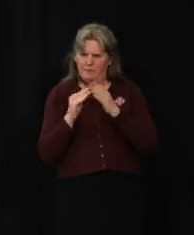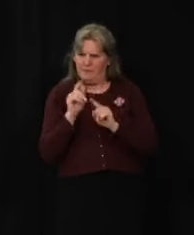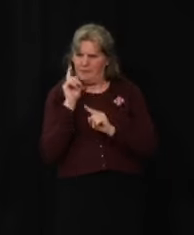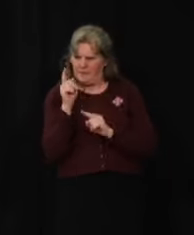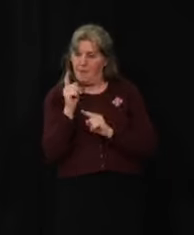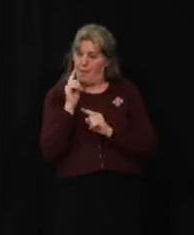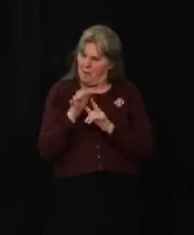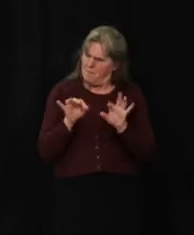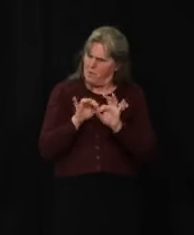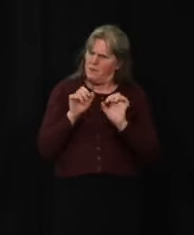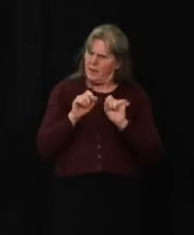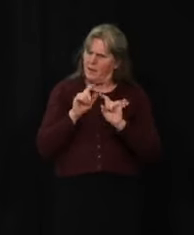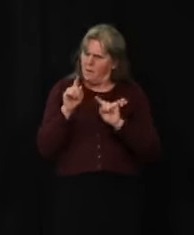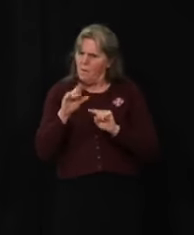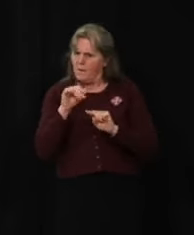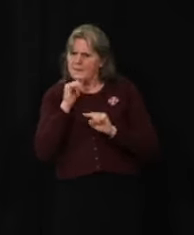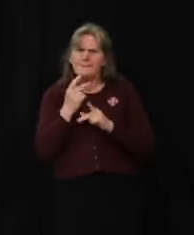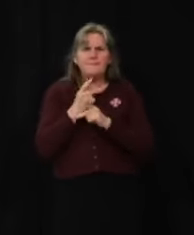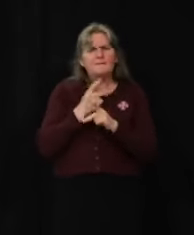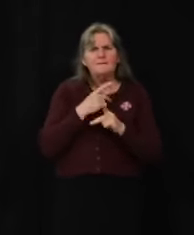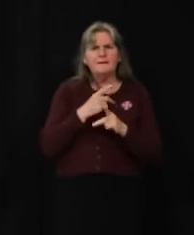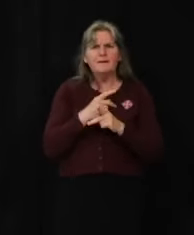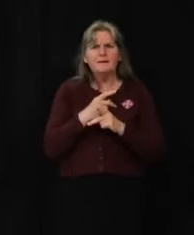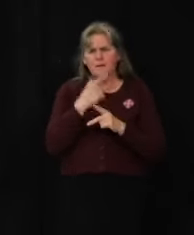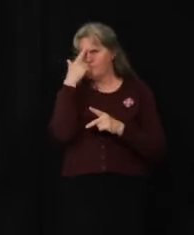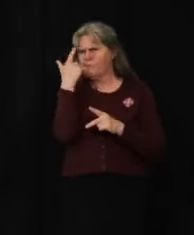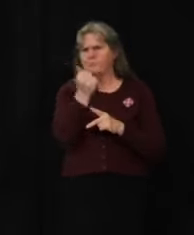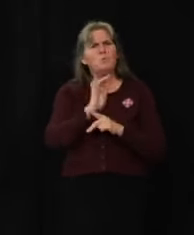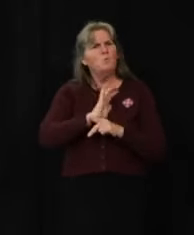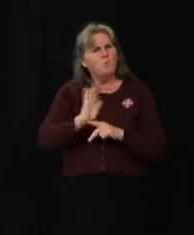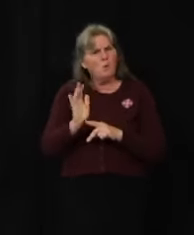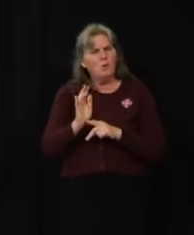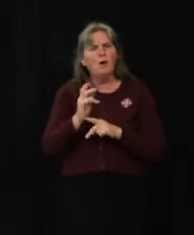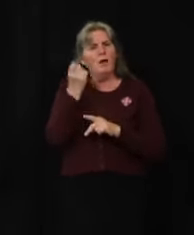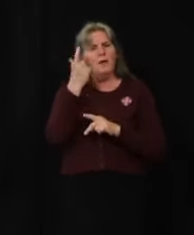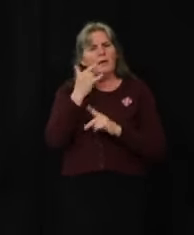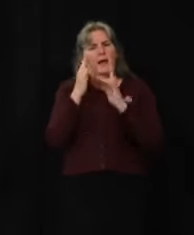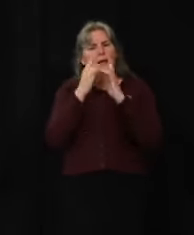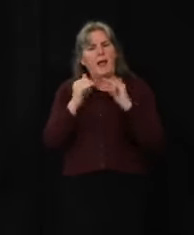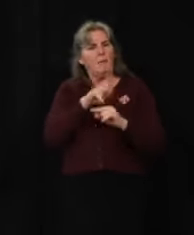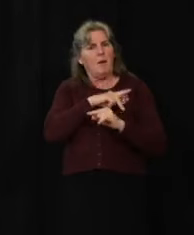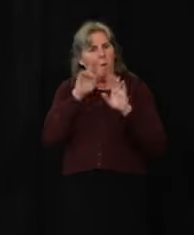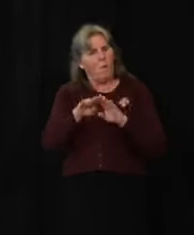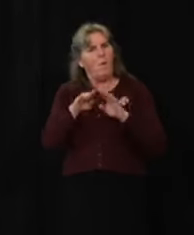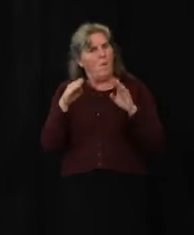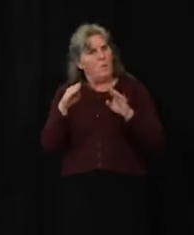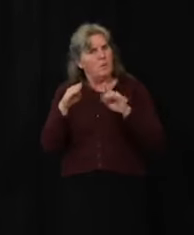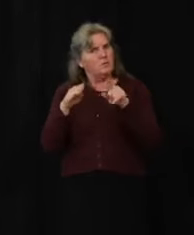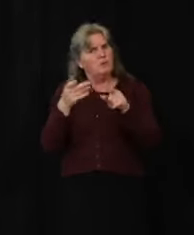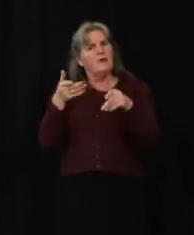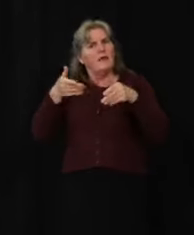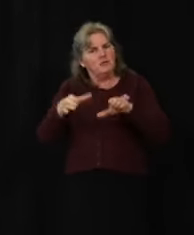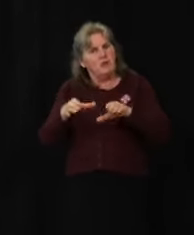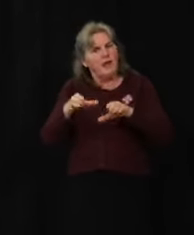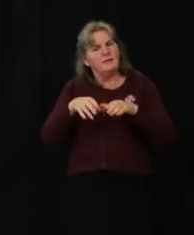yesterday. They are cautiously optimistic as we are that our plan is working very well. I would say outside of present